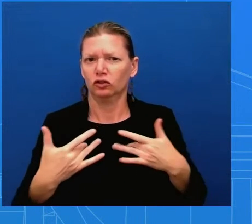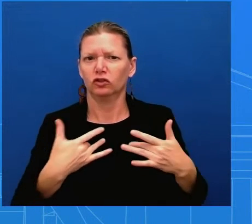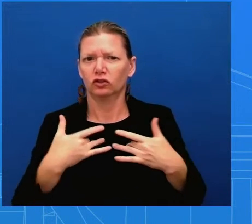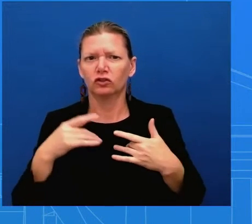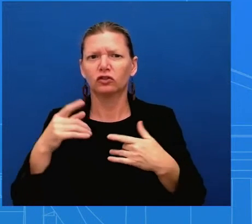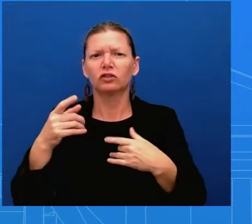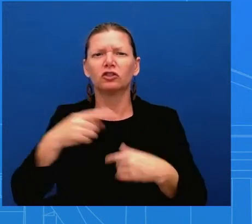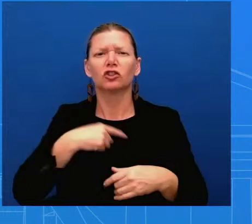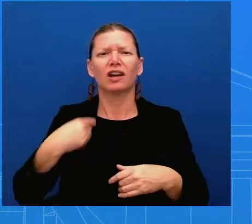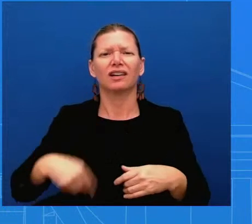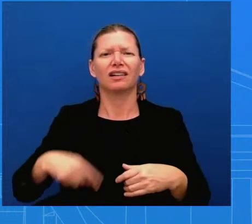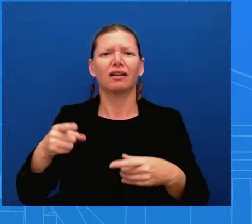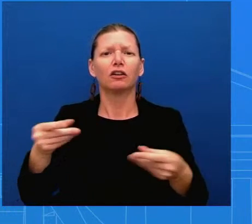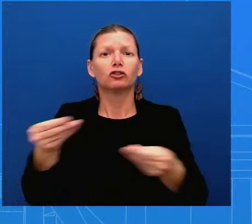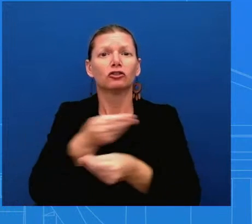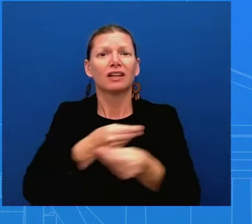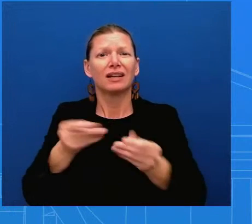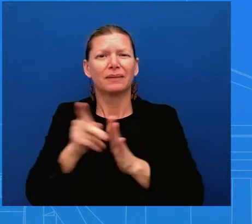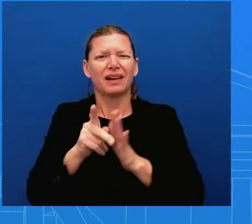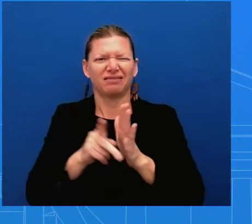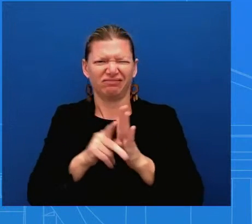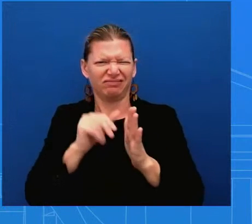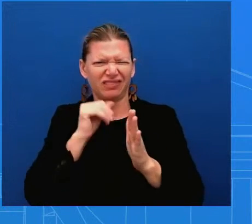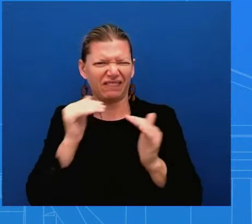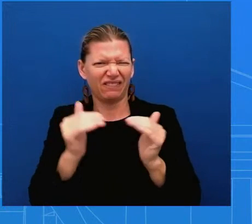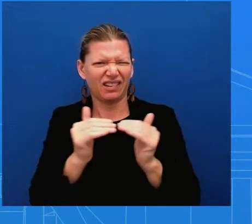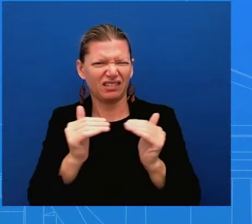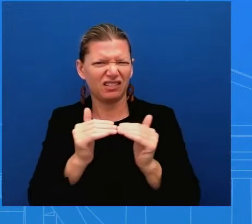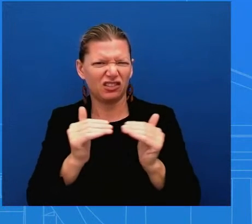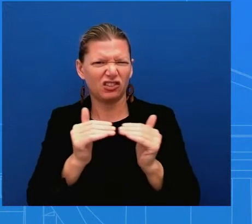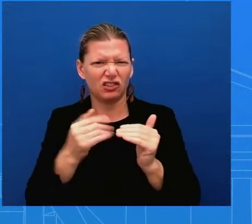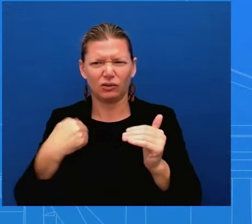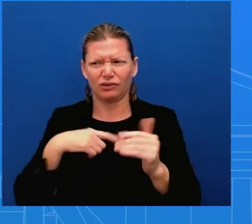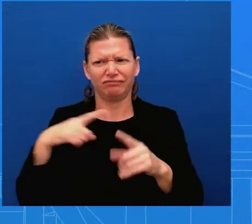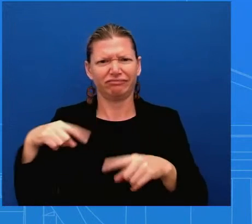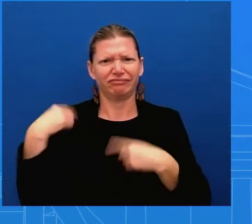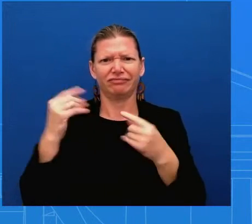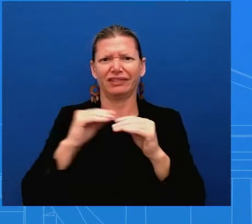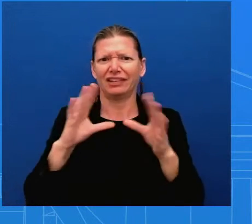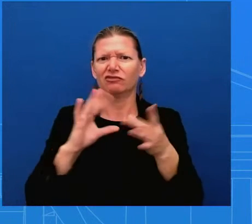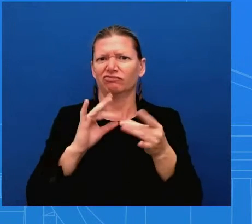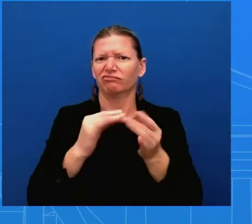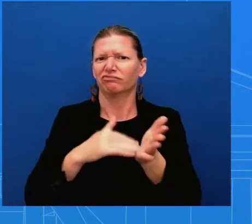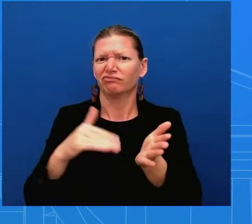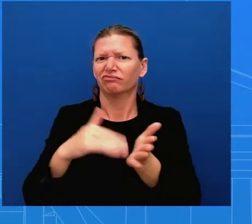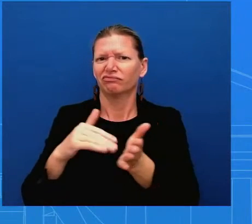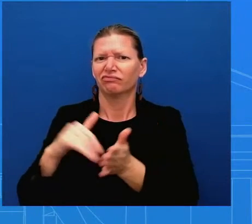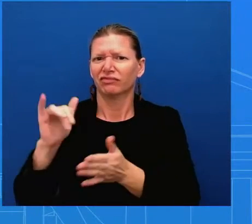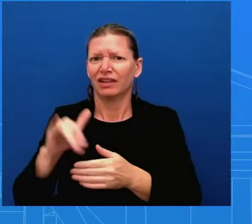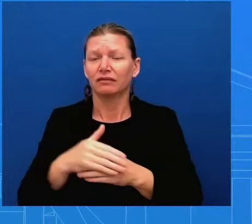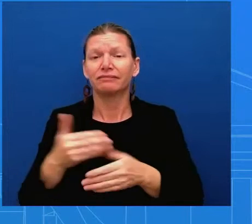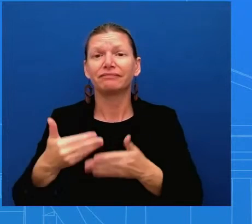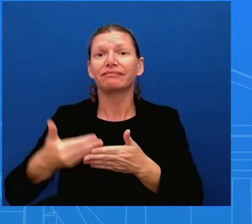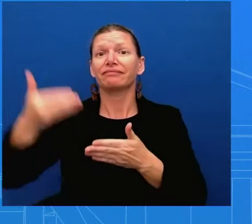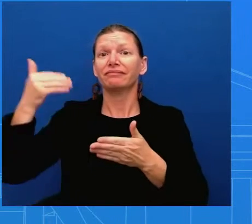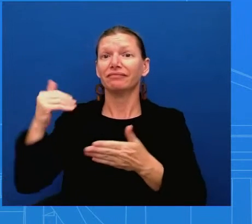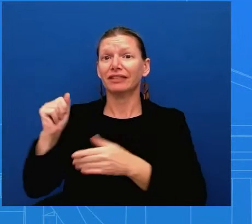And the last administration, when they did the trade deal with China, what it did is it failed to increase Ameri- -- American exports or boost manufacturing.